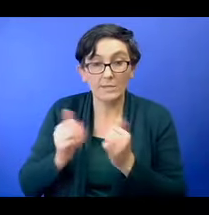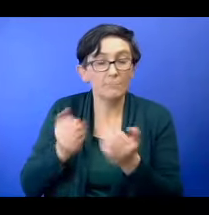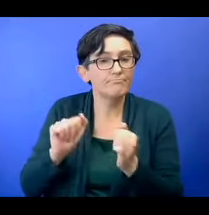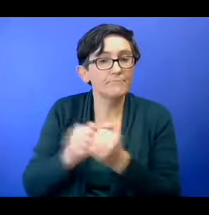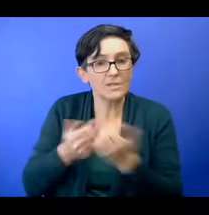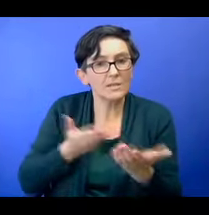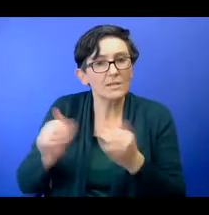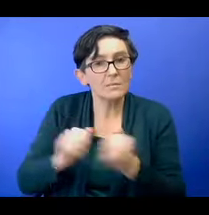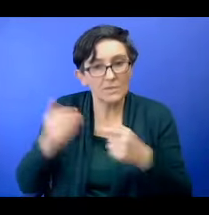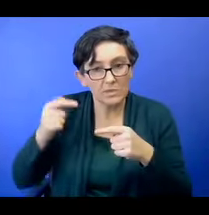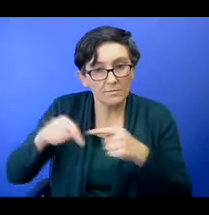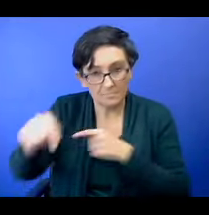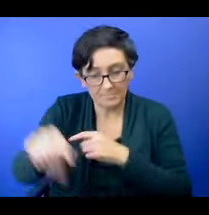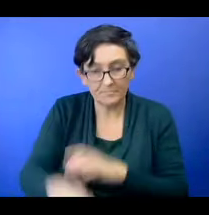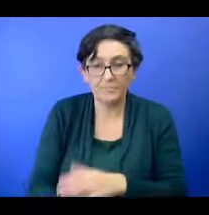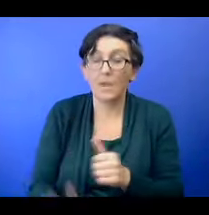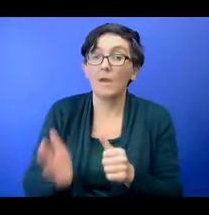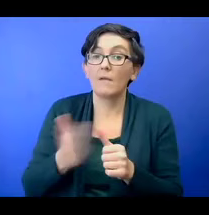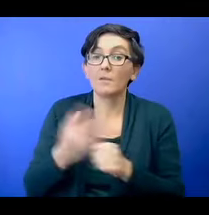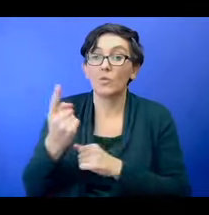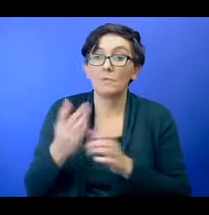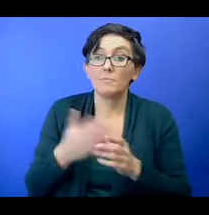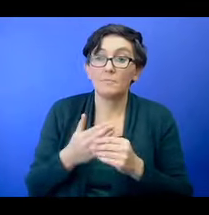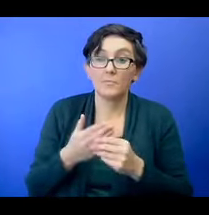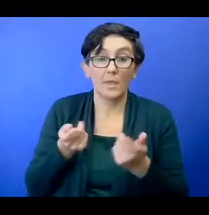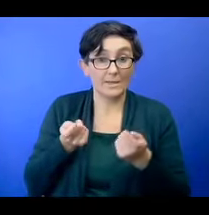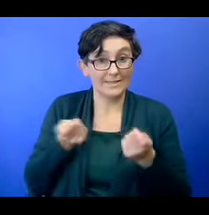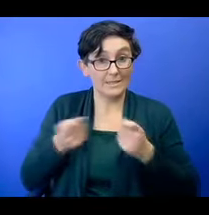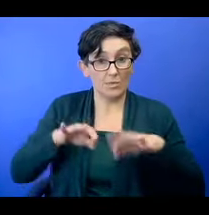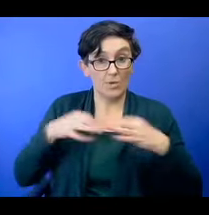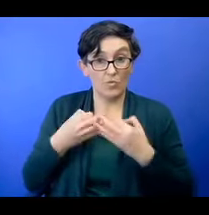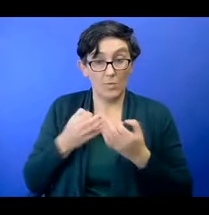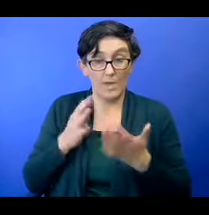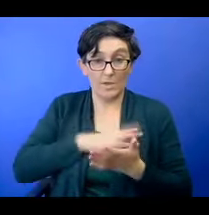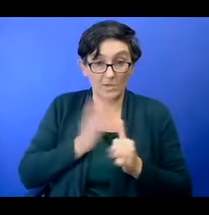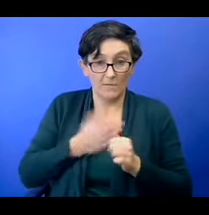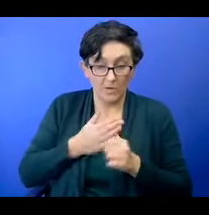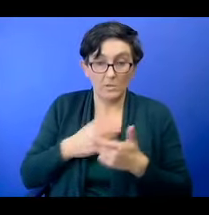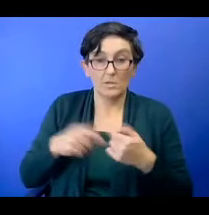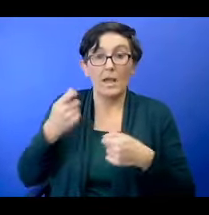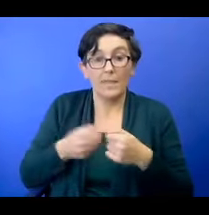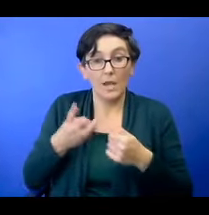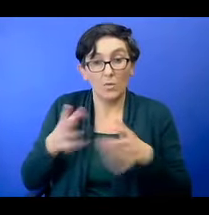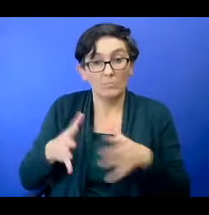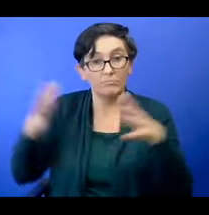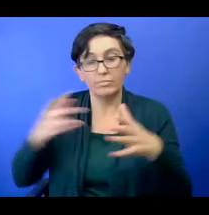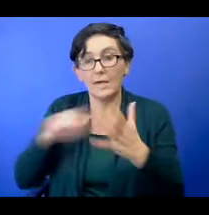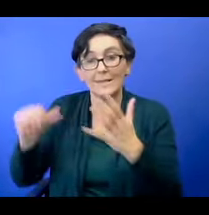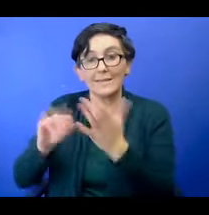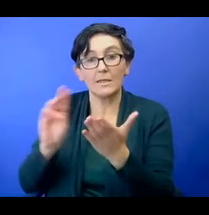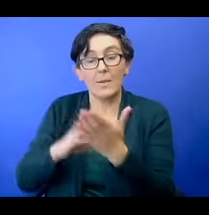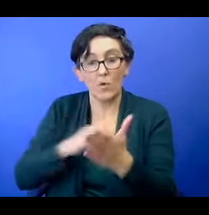starting with our own steering group committee, and with each of our six member organizations.